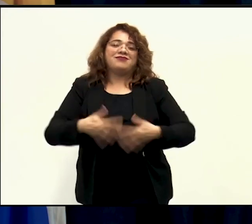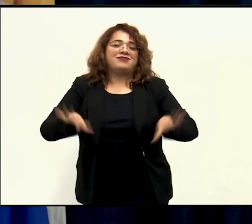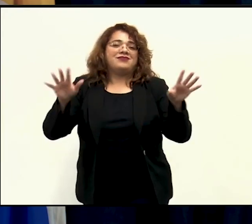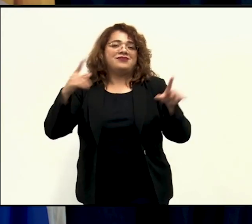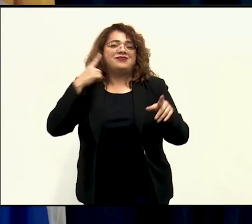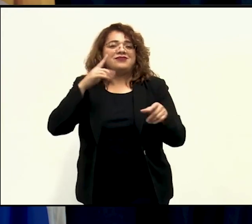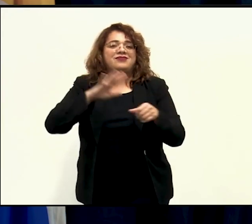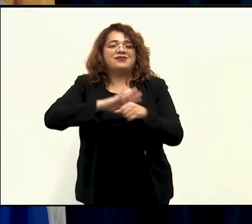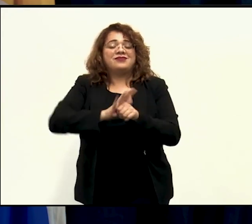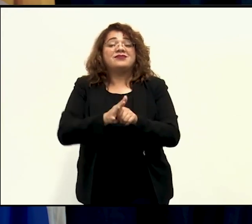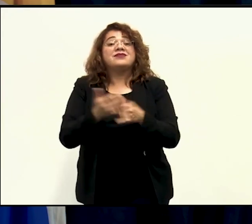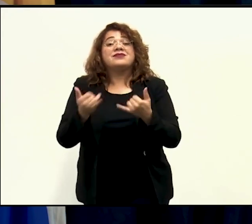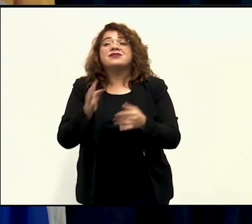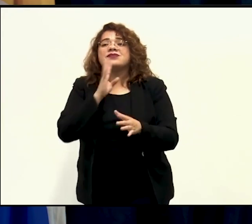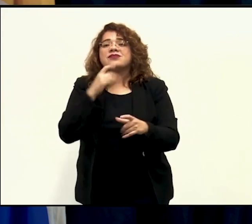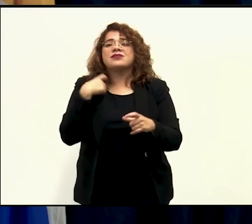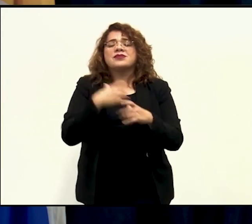That is all for today. We thank you for joining us.